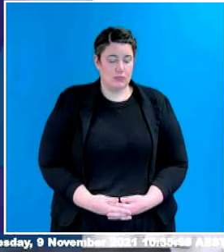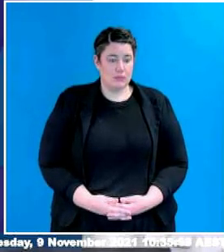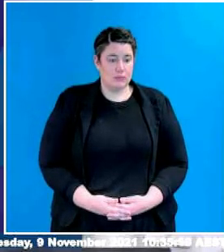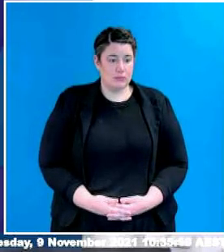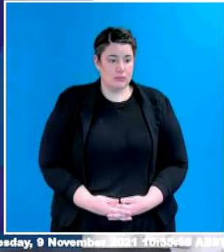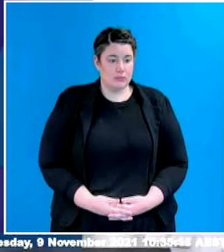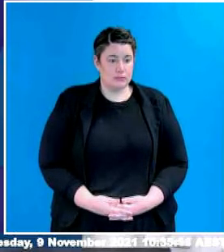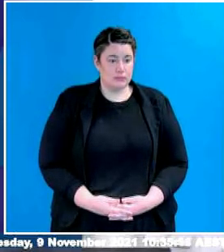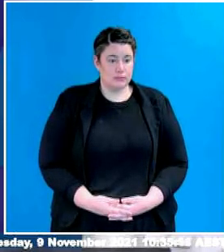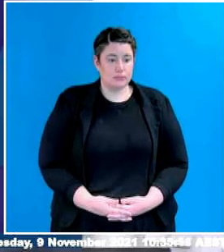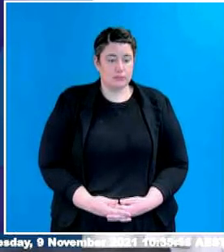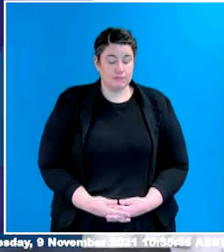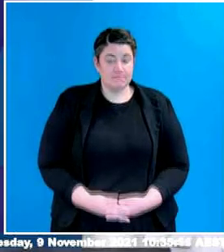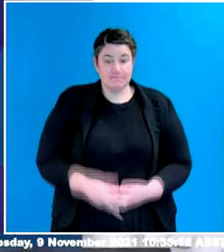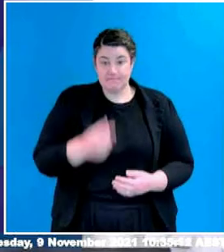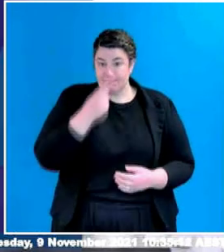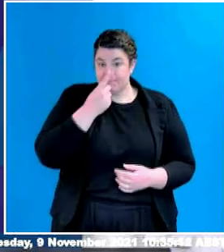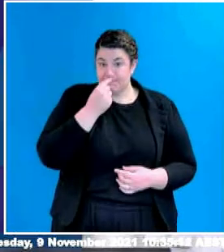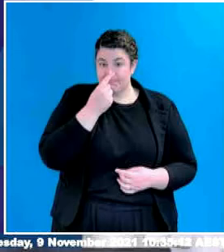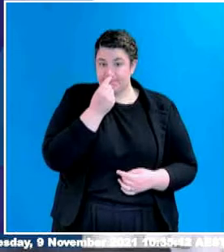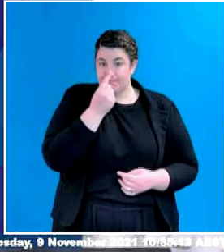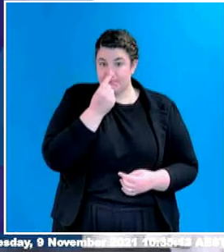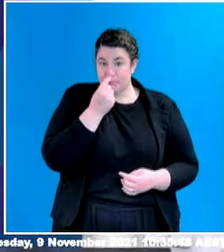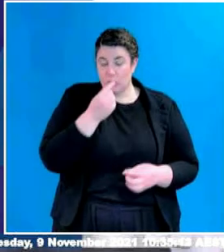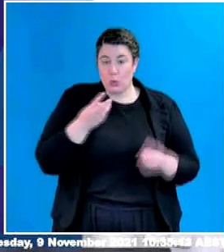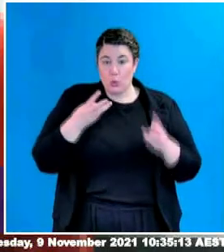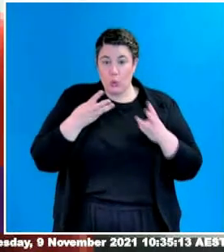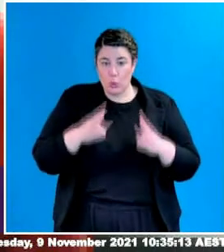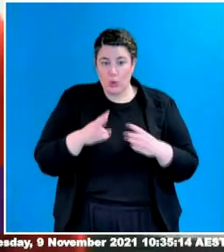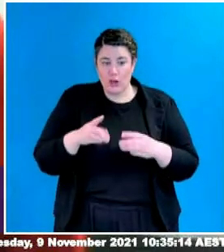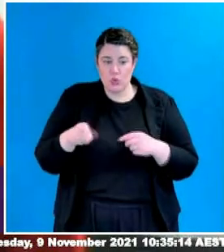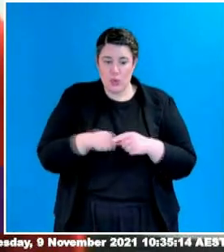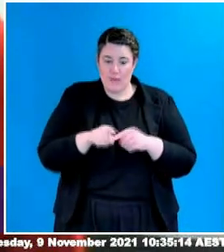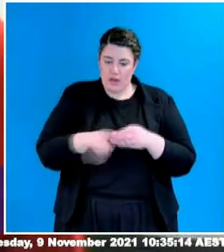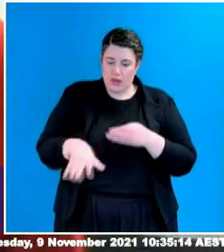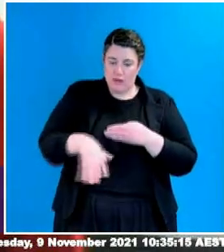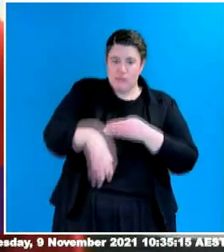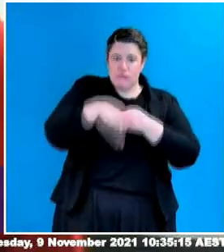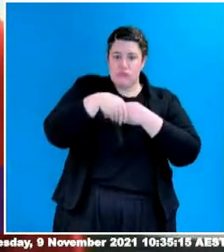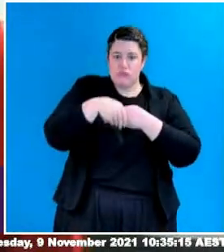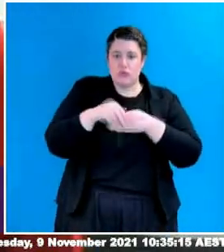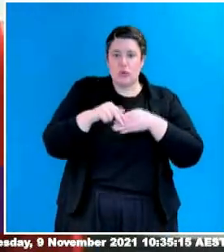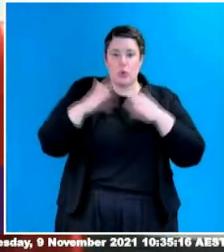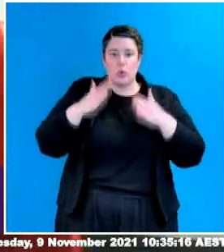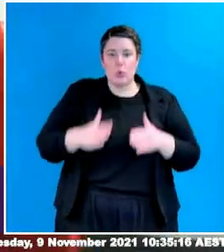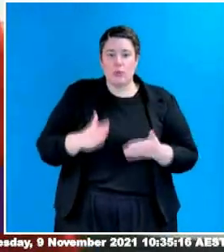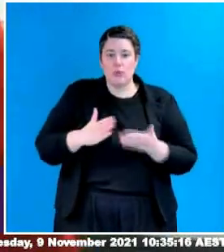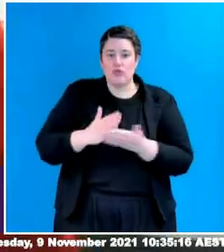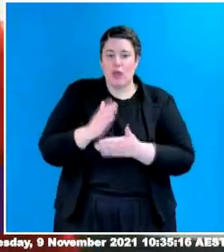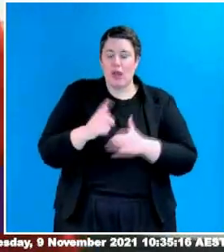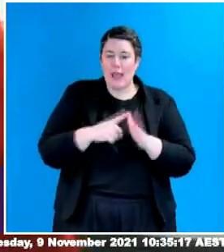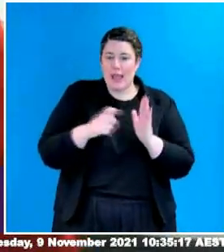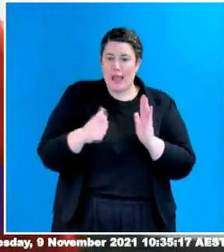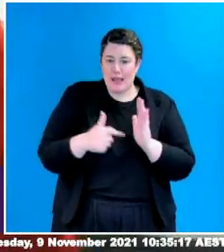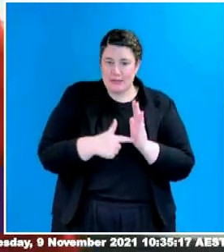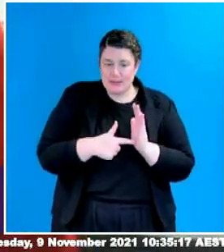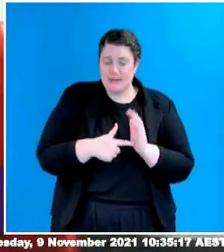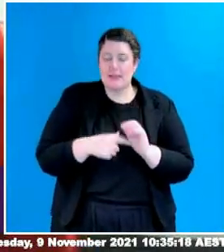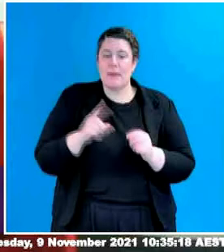Certainly there could be a mechanism to have it as an appendix to the Human Rights Act, but I think we have that general provision of